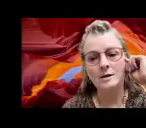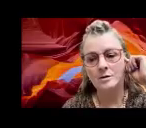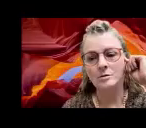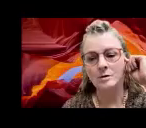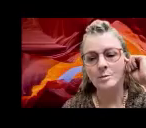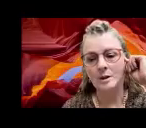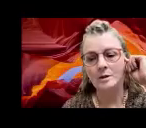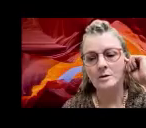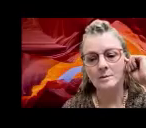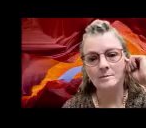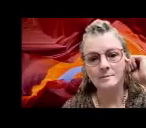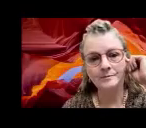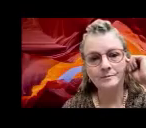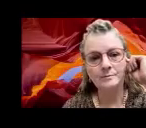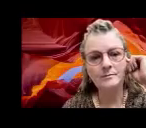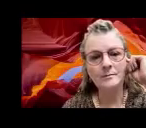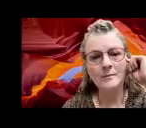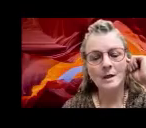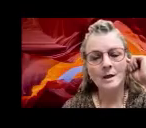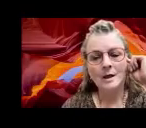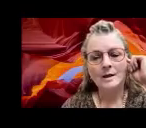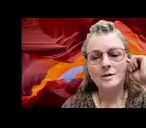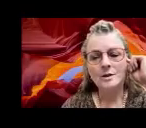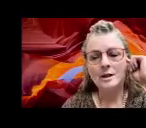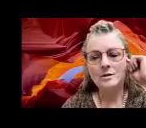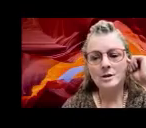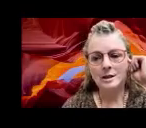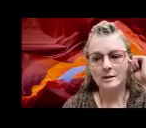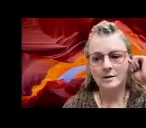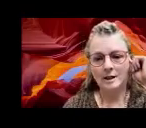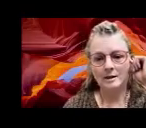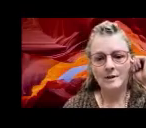also doing a pretty good job. There's another study outside of